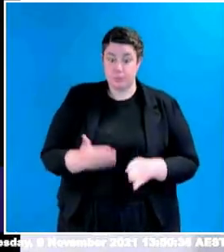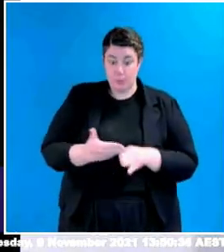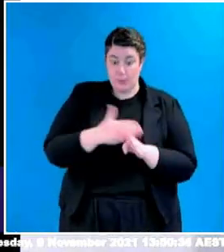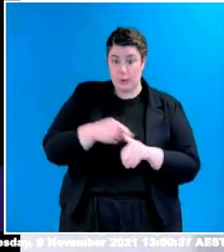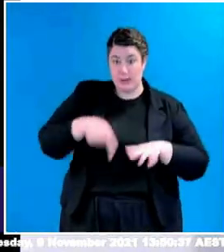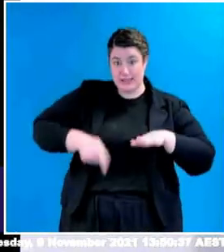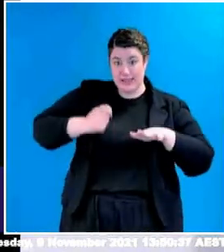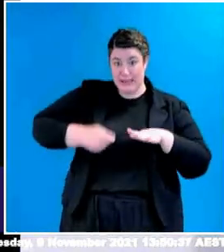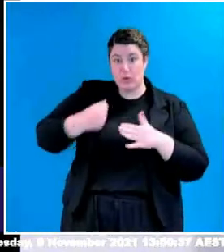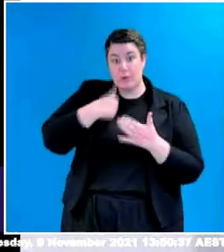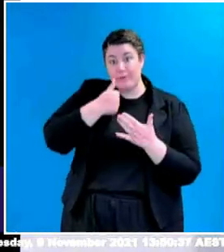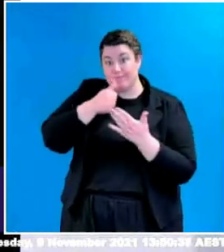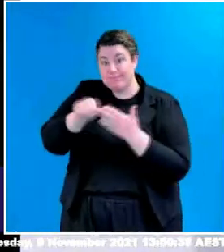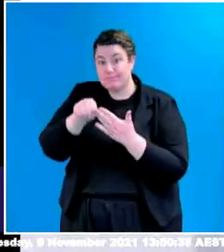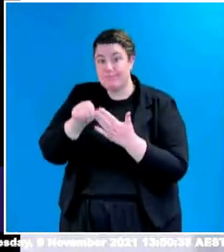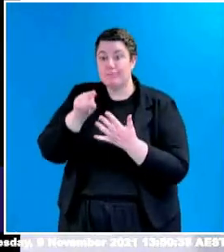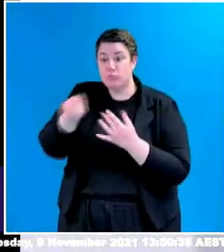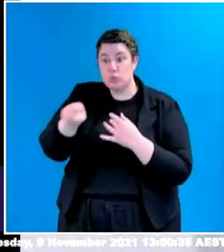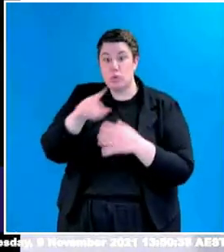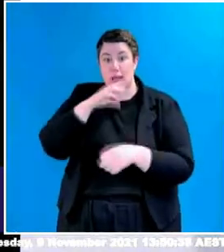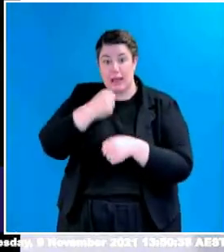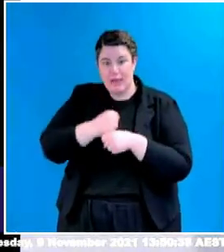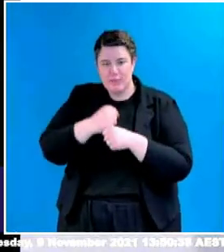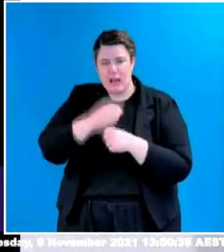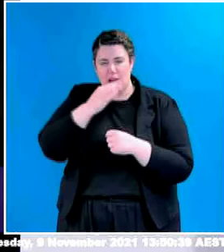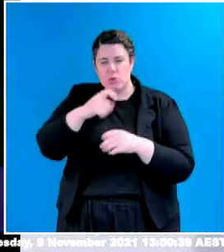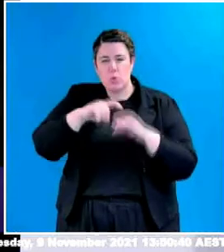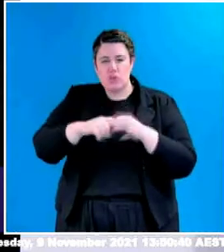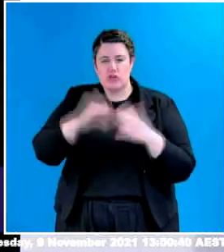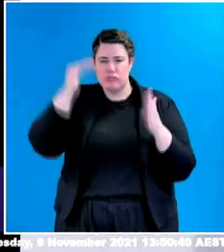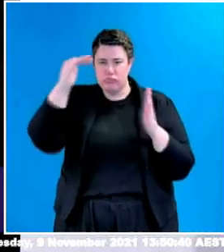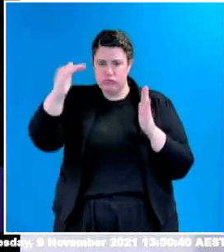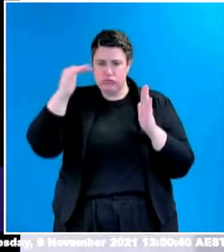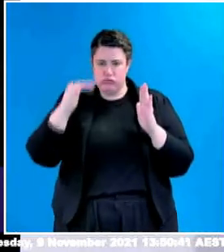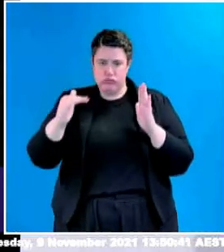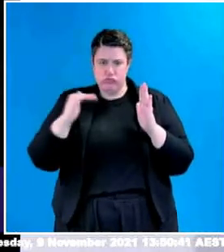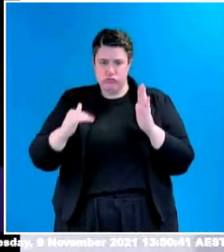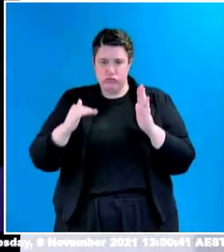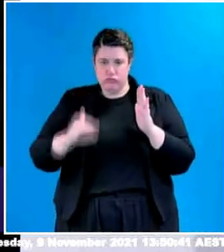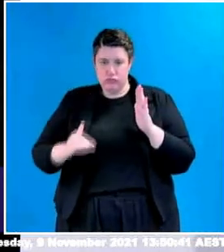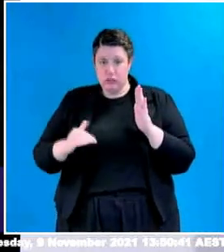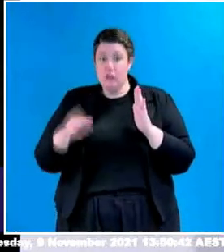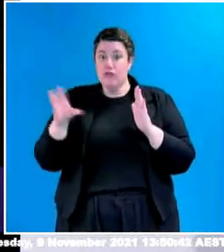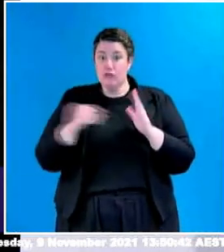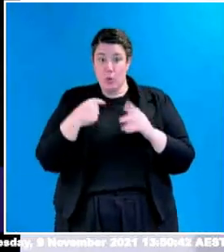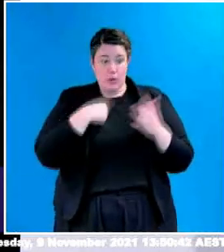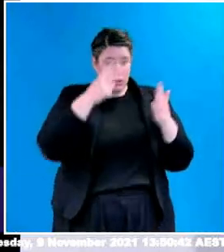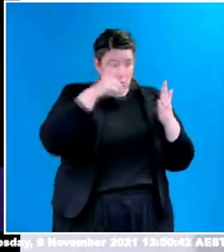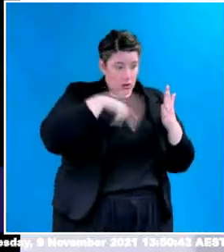Government with some questions arising from the Background Paper.